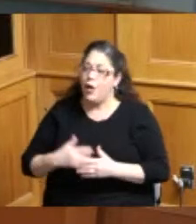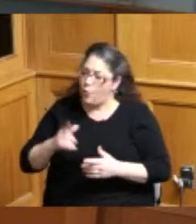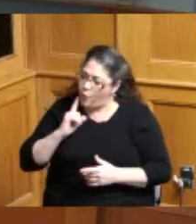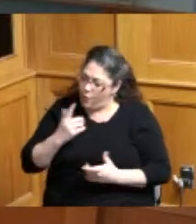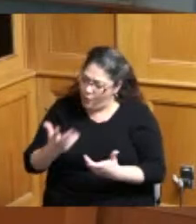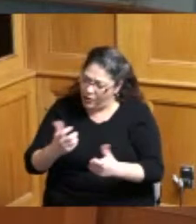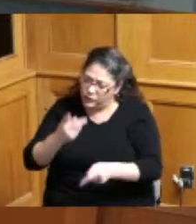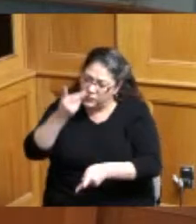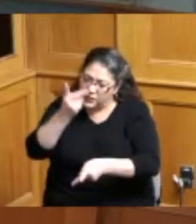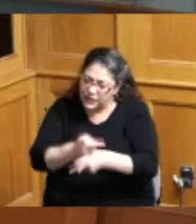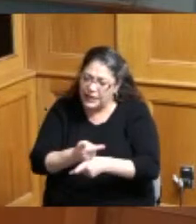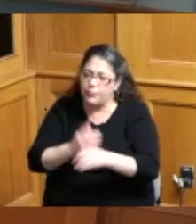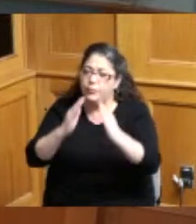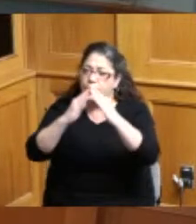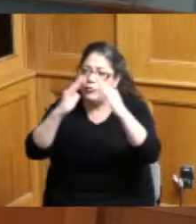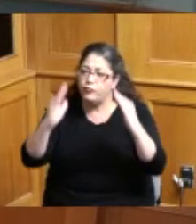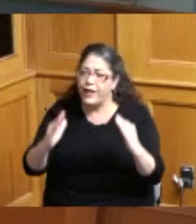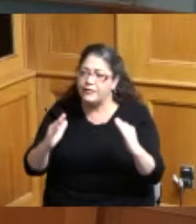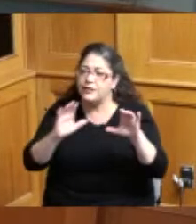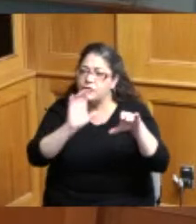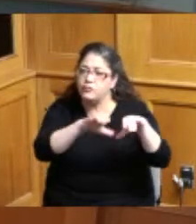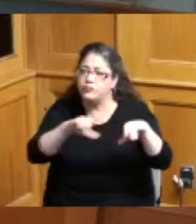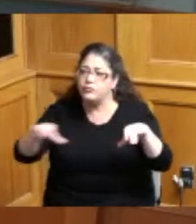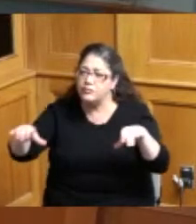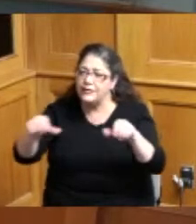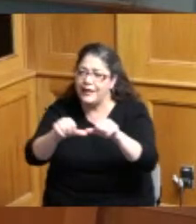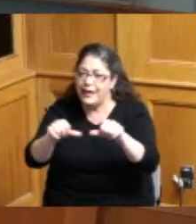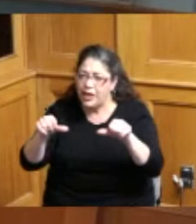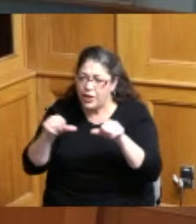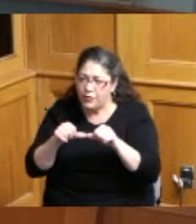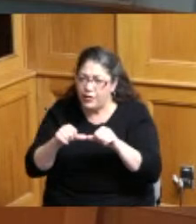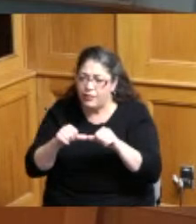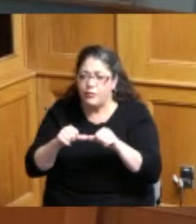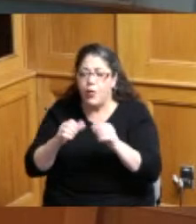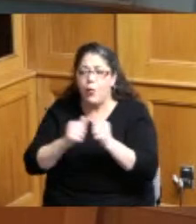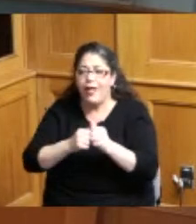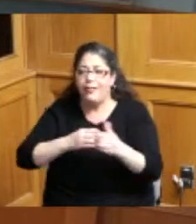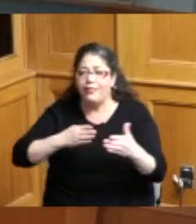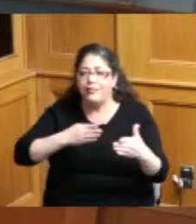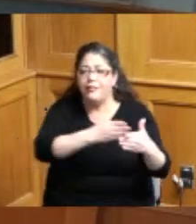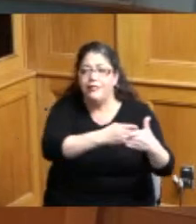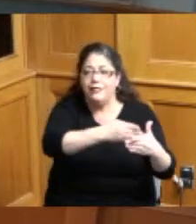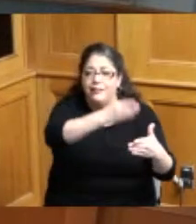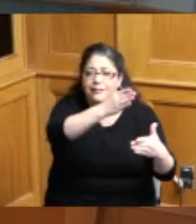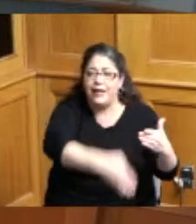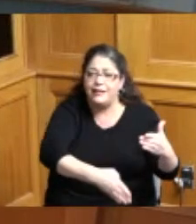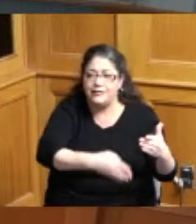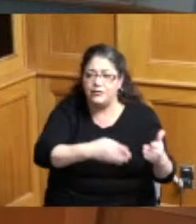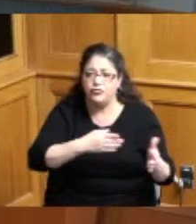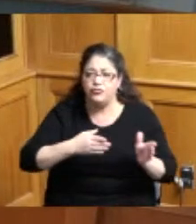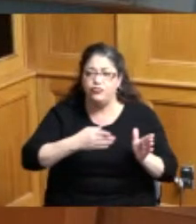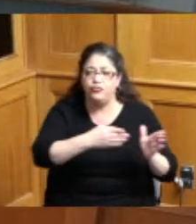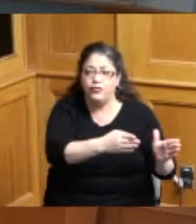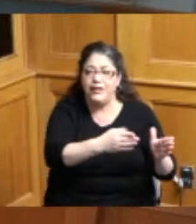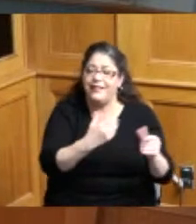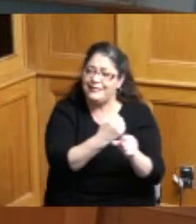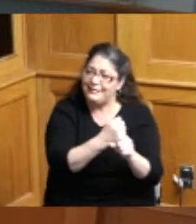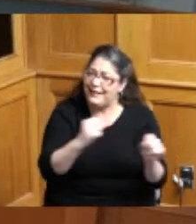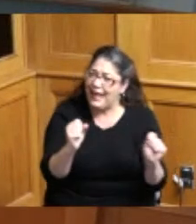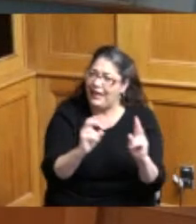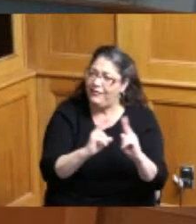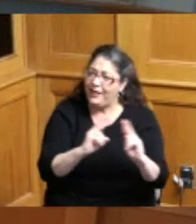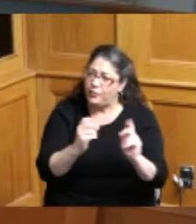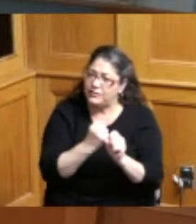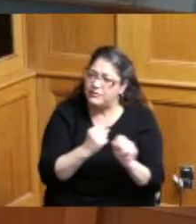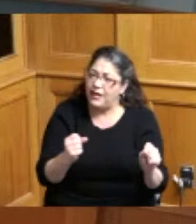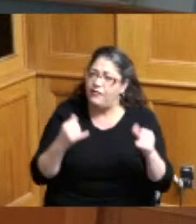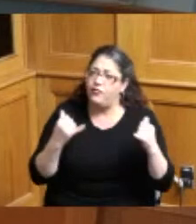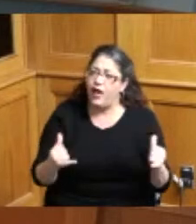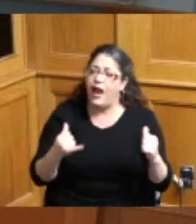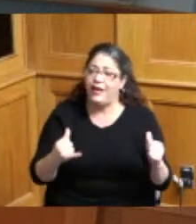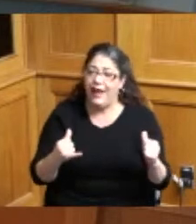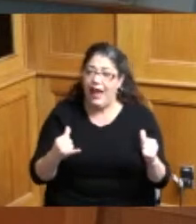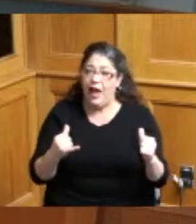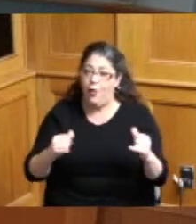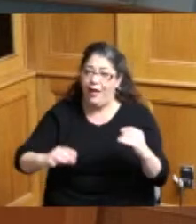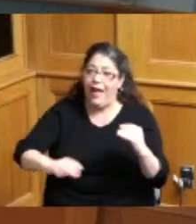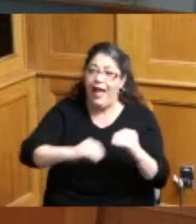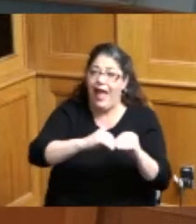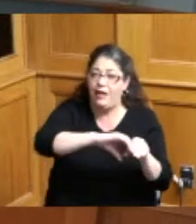area very you know with a dead end street so it's very safe so if if um